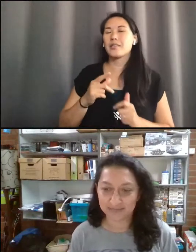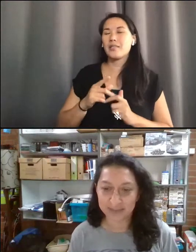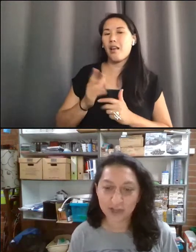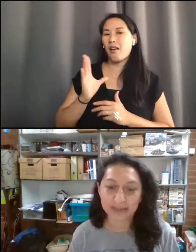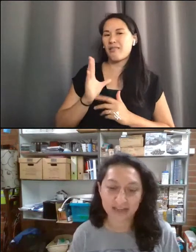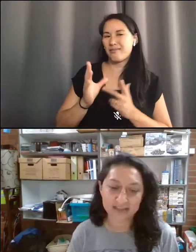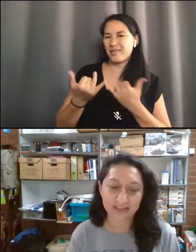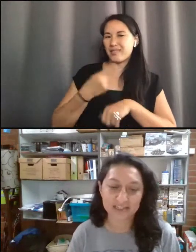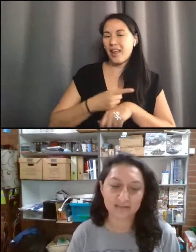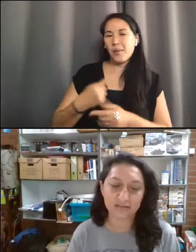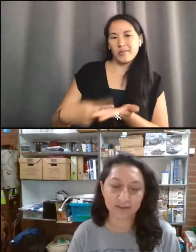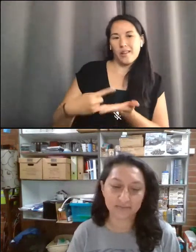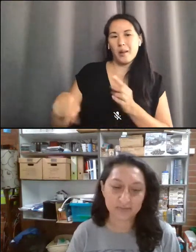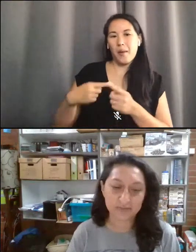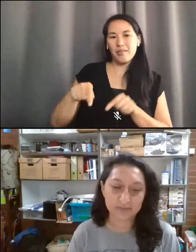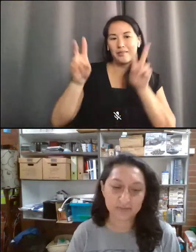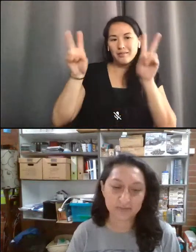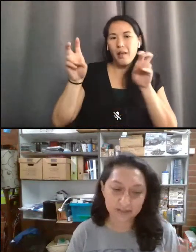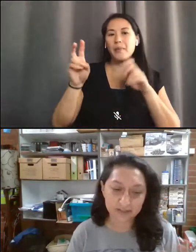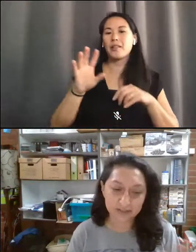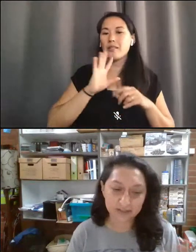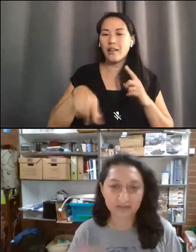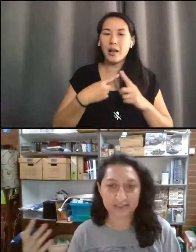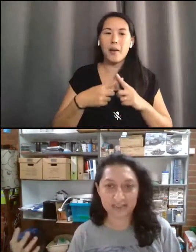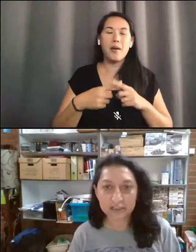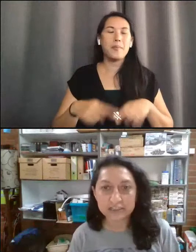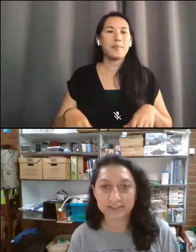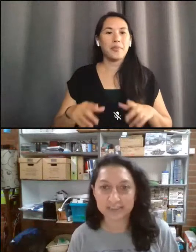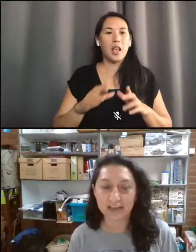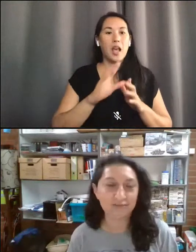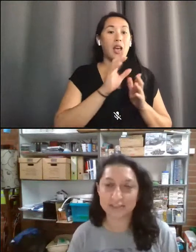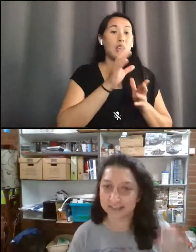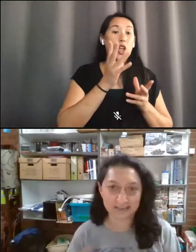the topic and this idea of um universal design versus inclusive design versus